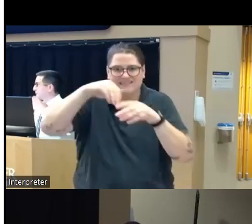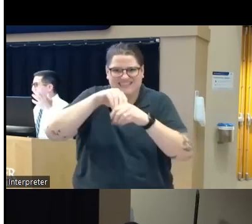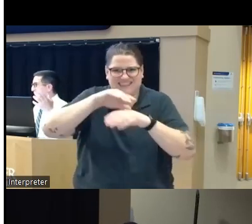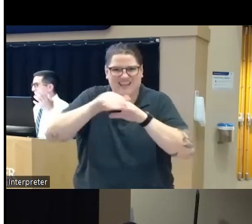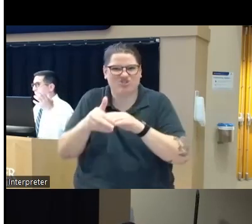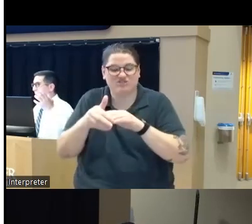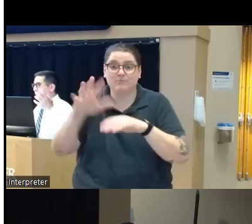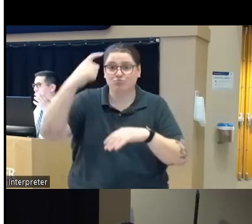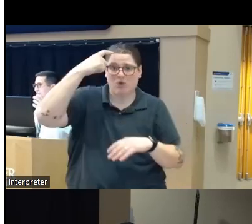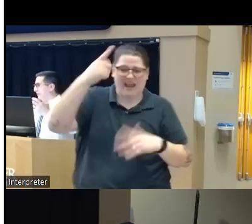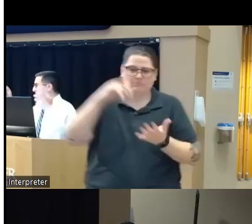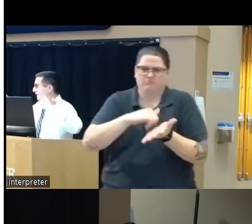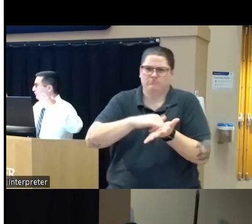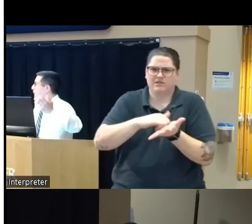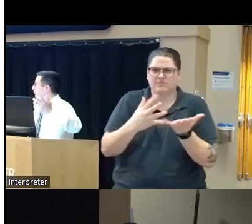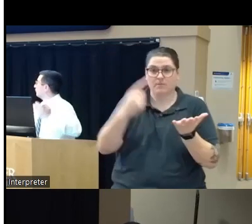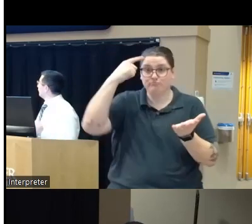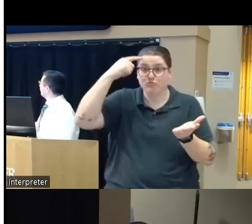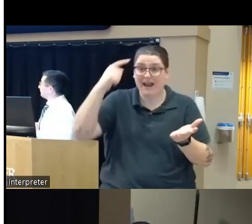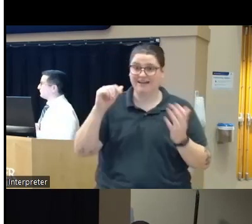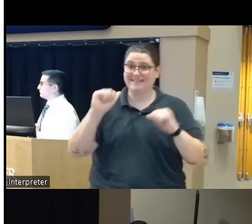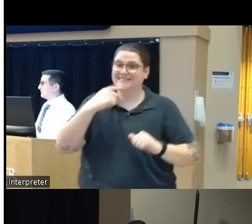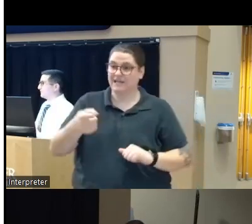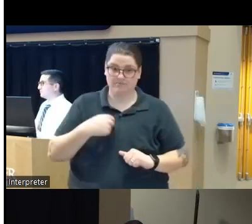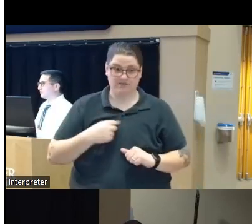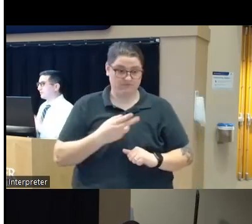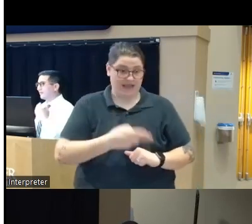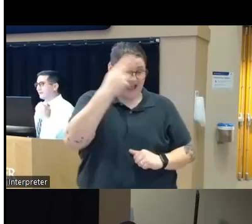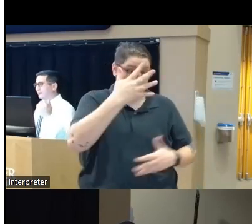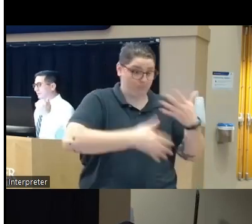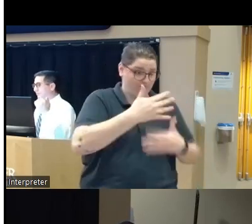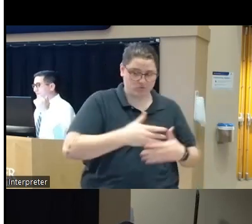brain you sort of get you know it's either high or low for perfusion and this one you're getting you